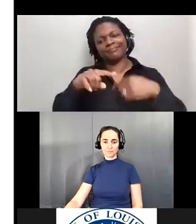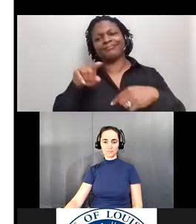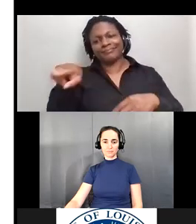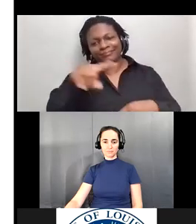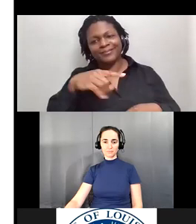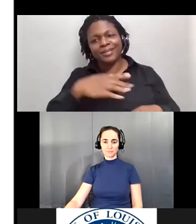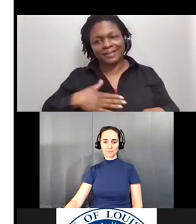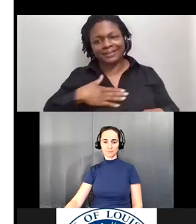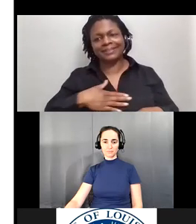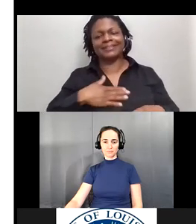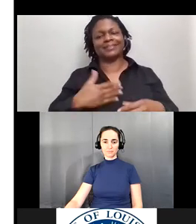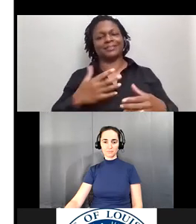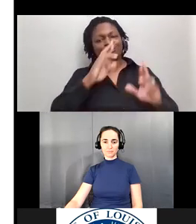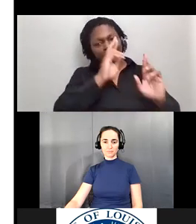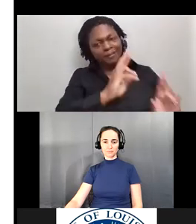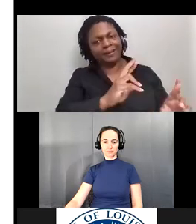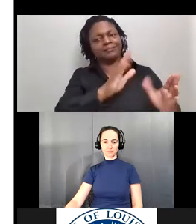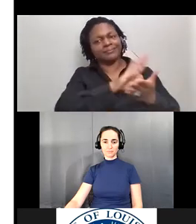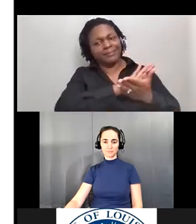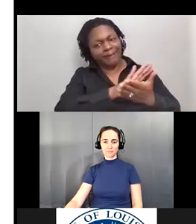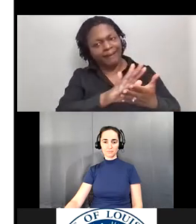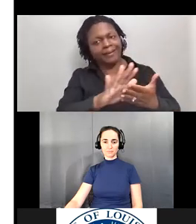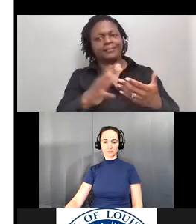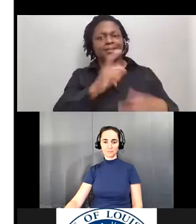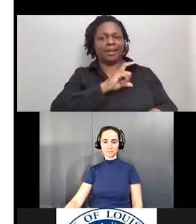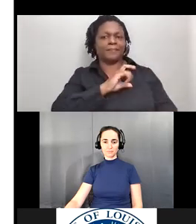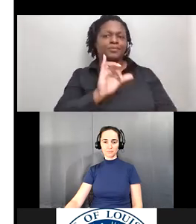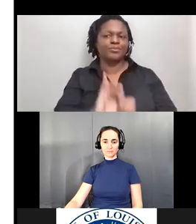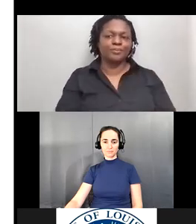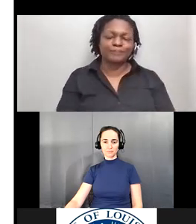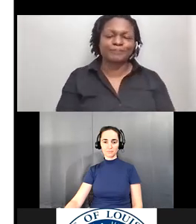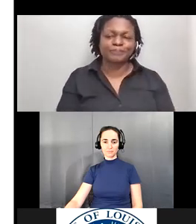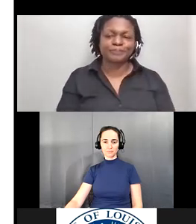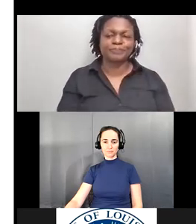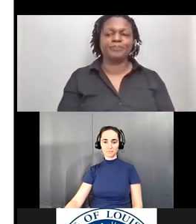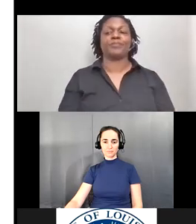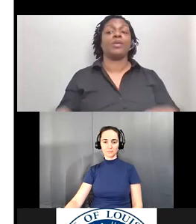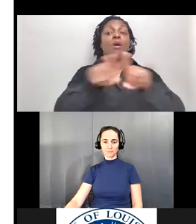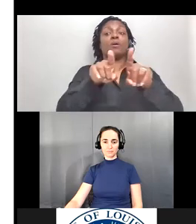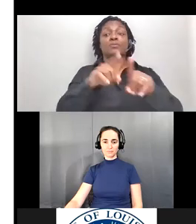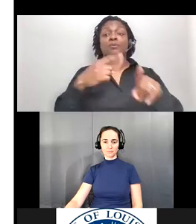for police and other first responders. 16:09:29 We're also big on the sense of community,